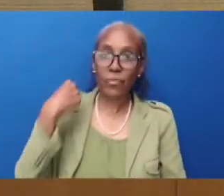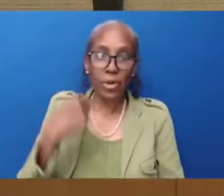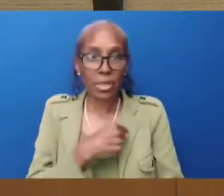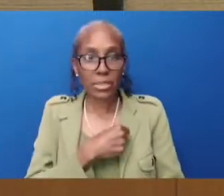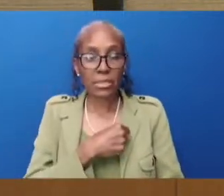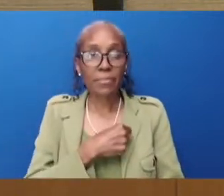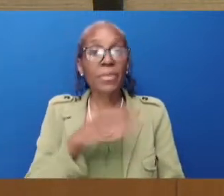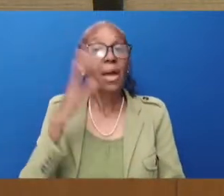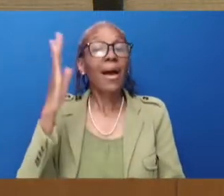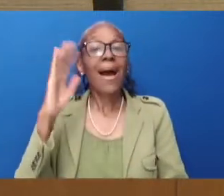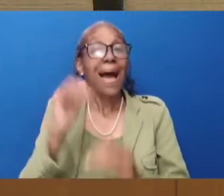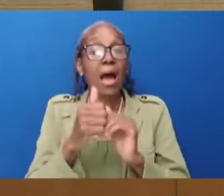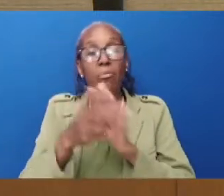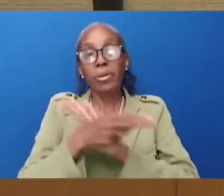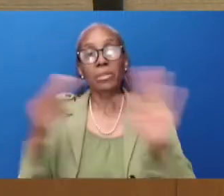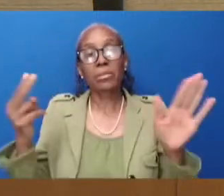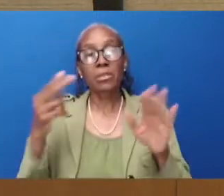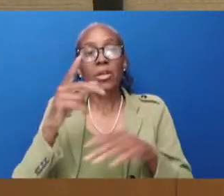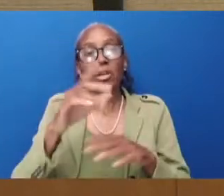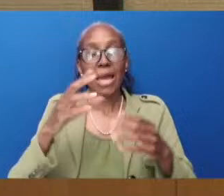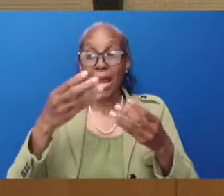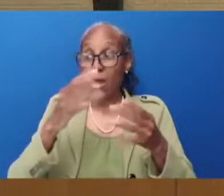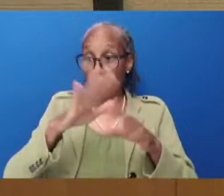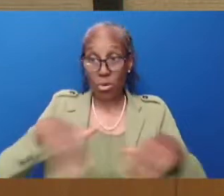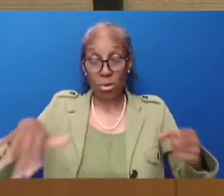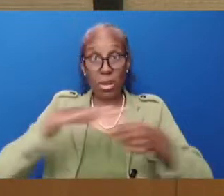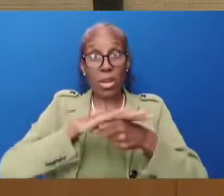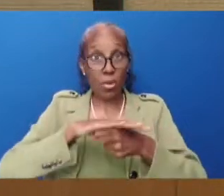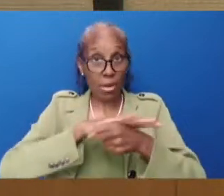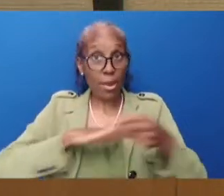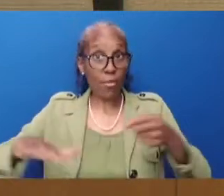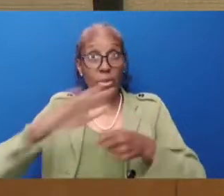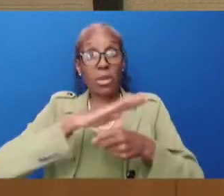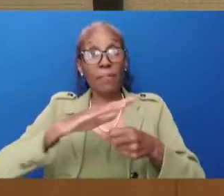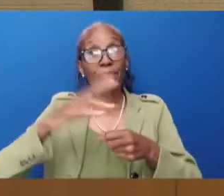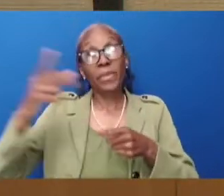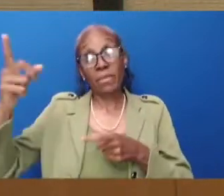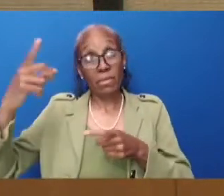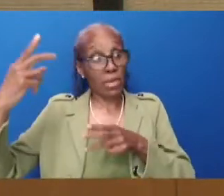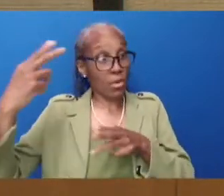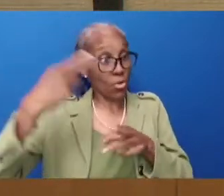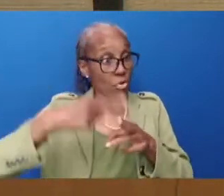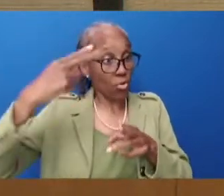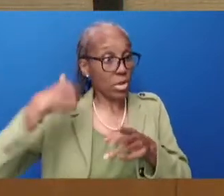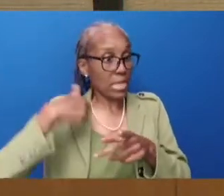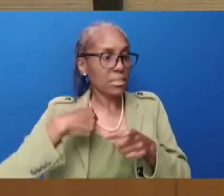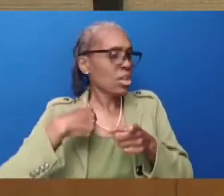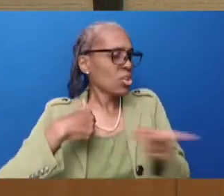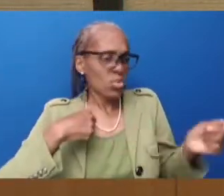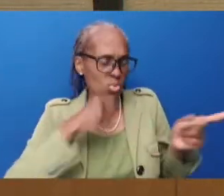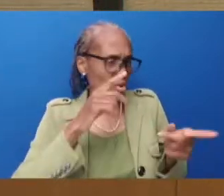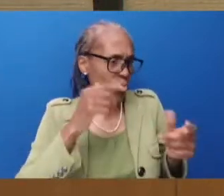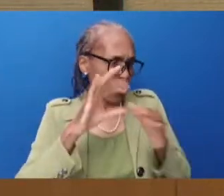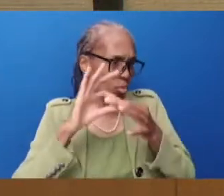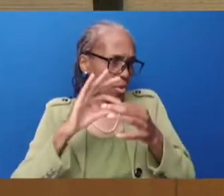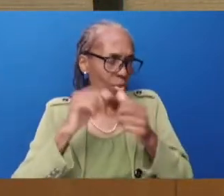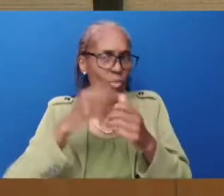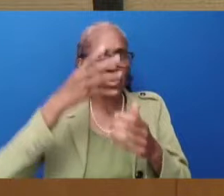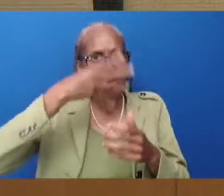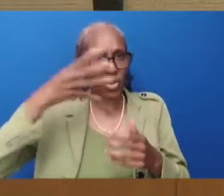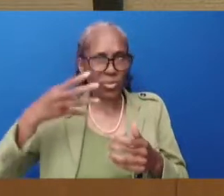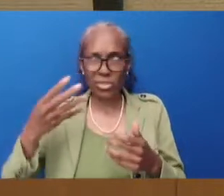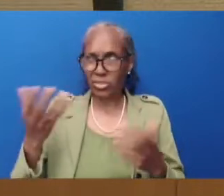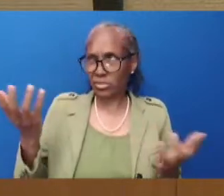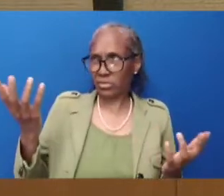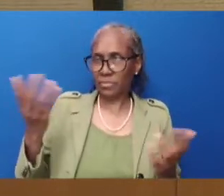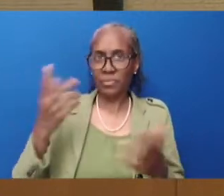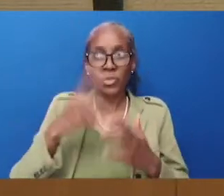TOM TILLIS HAS PUT A TARGET ON